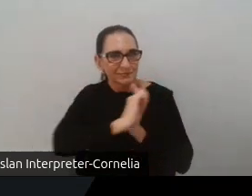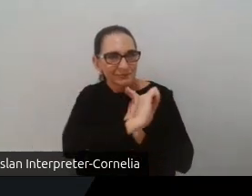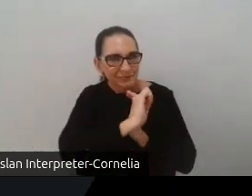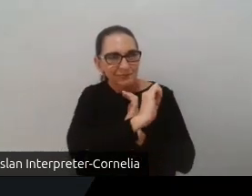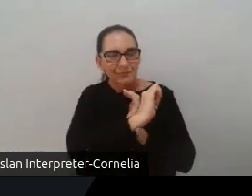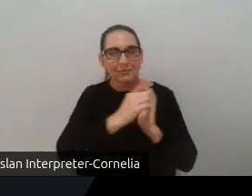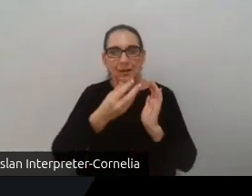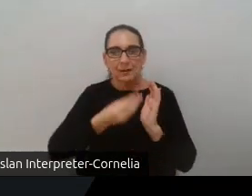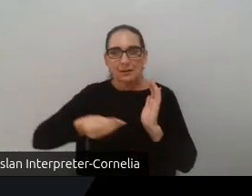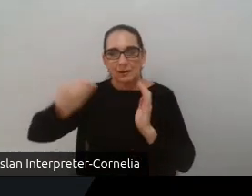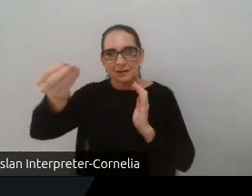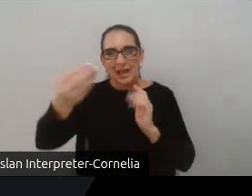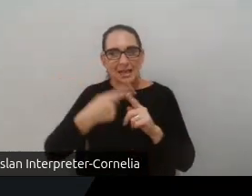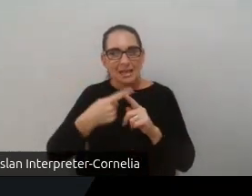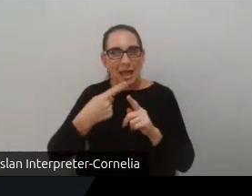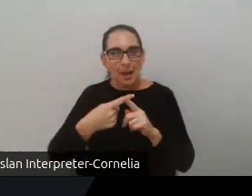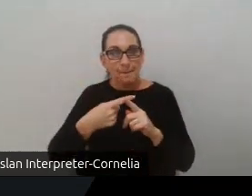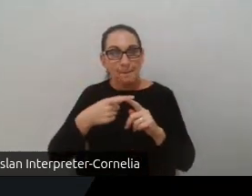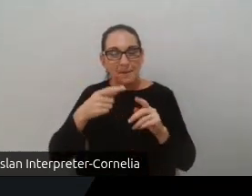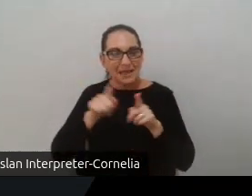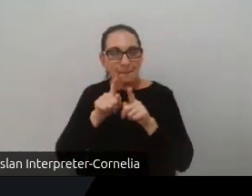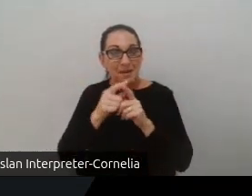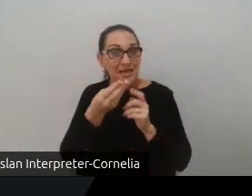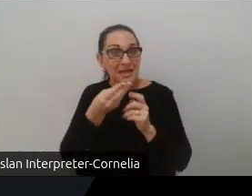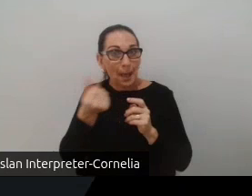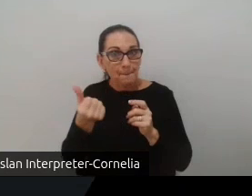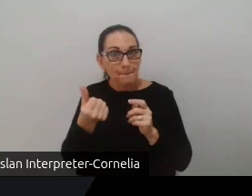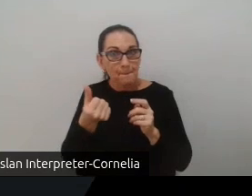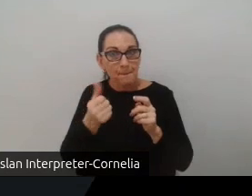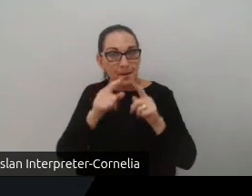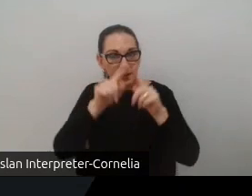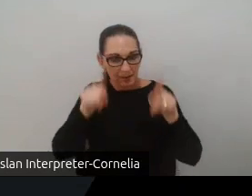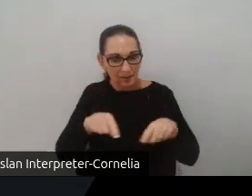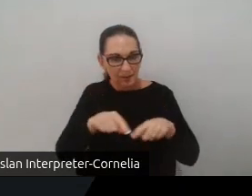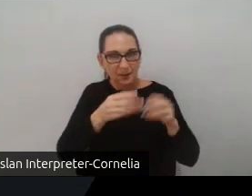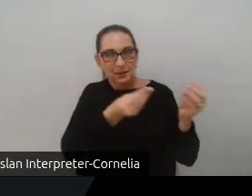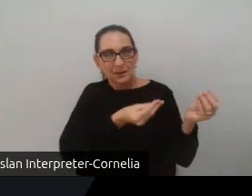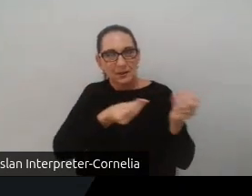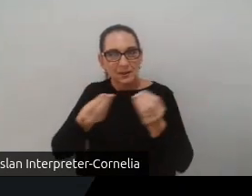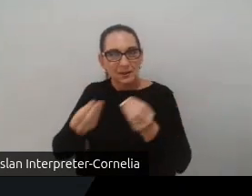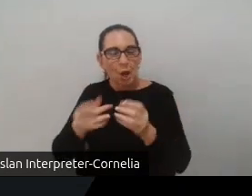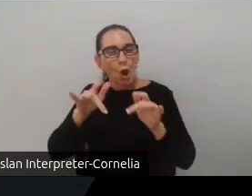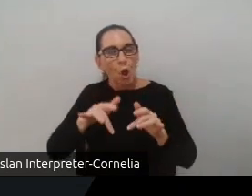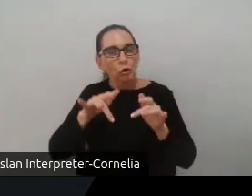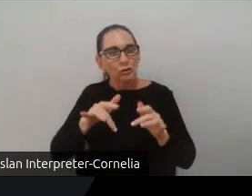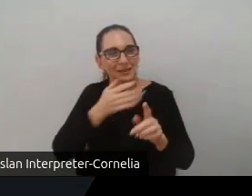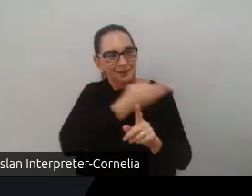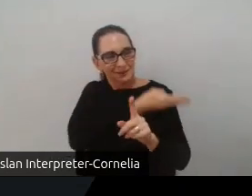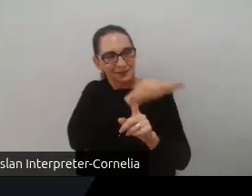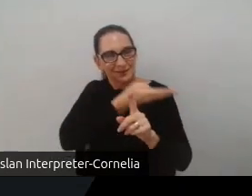um entries that have not been um carried over yet to the person's criminal history or DV history.